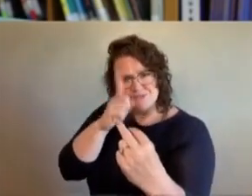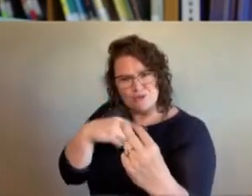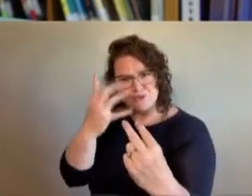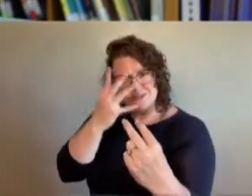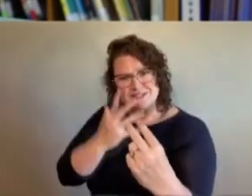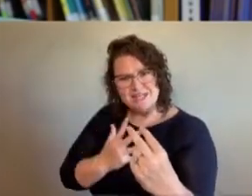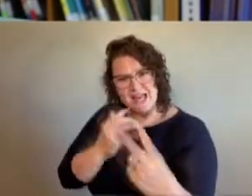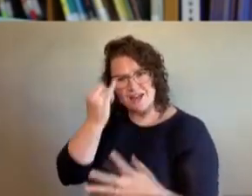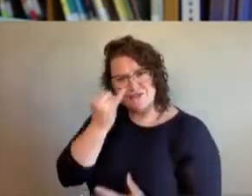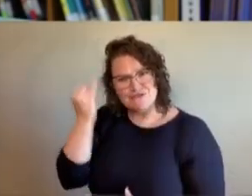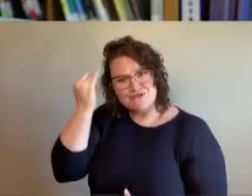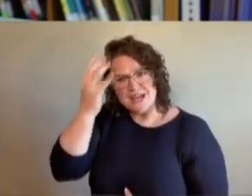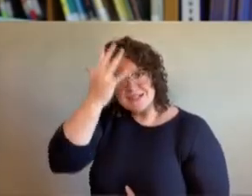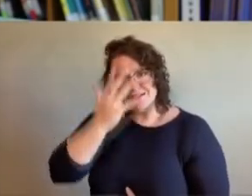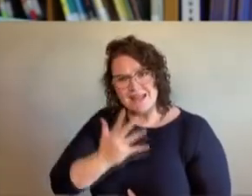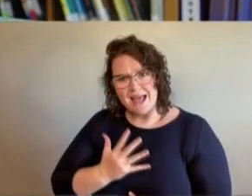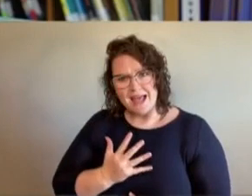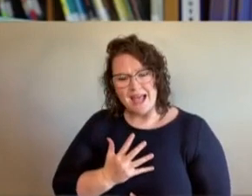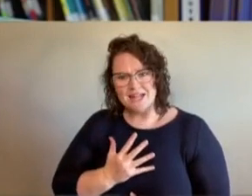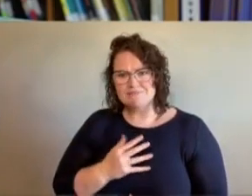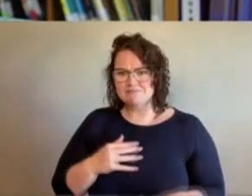There is just one big problem, you are hurting inside. it is really quite clear